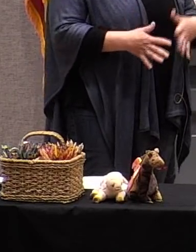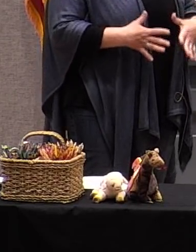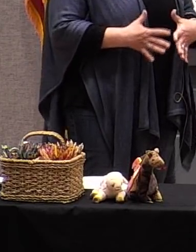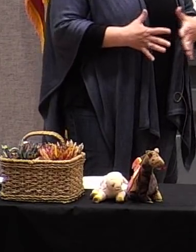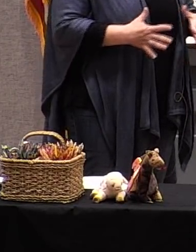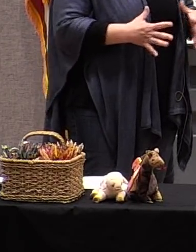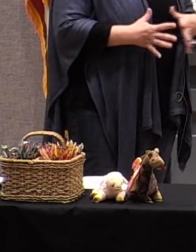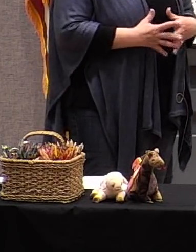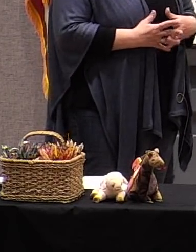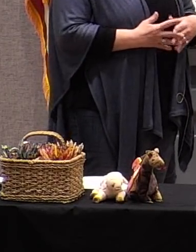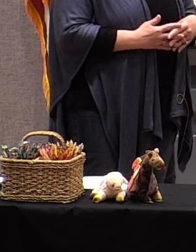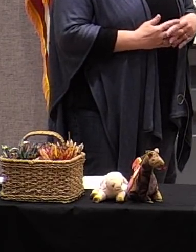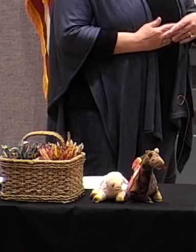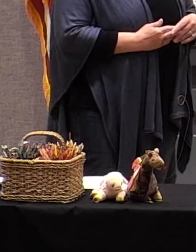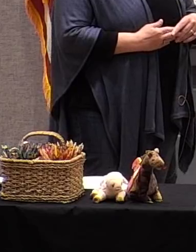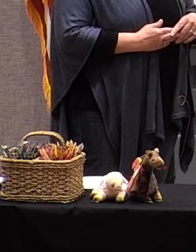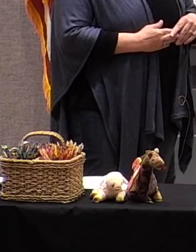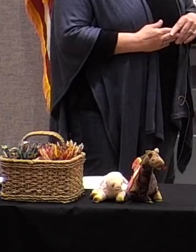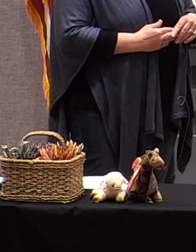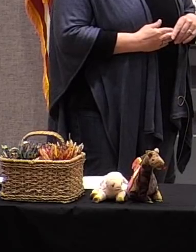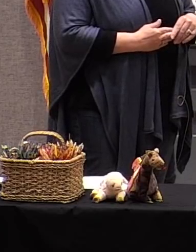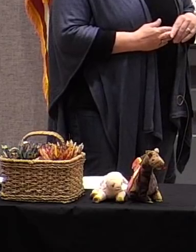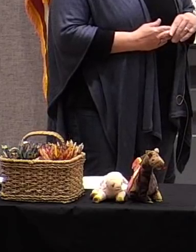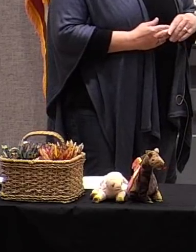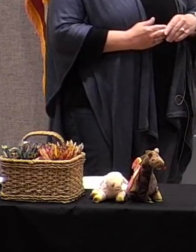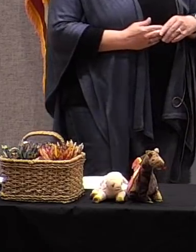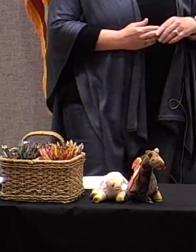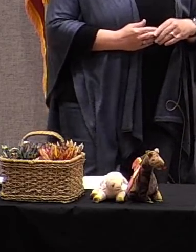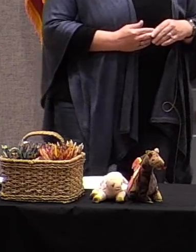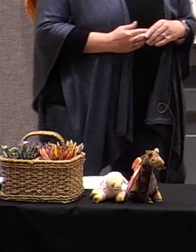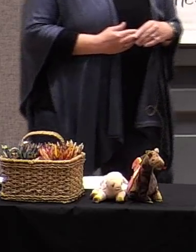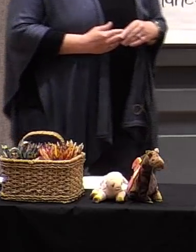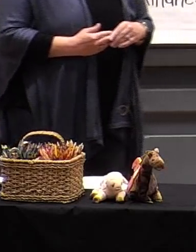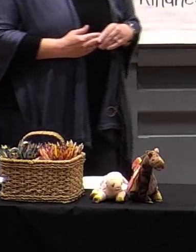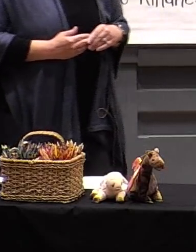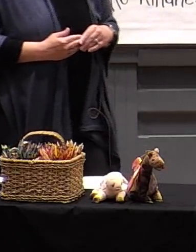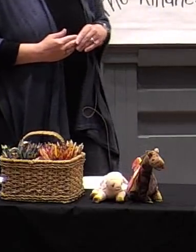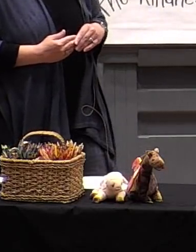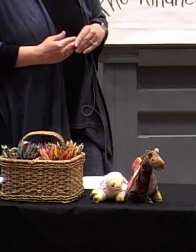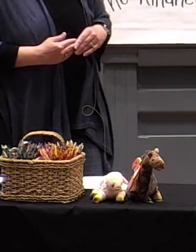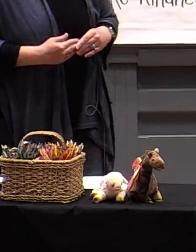and so it's just nerve-racking for me. So when you're nervous, how does your body feel?